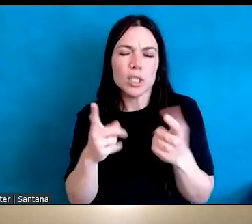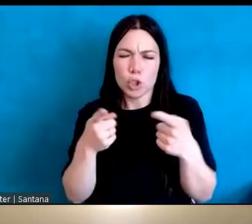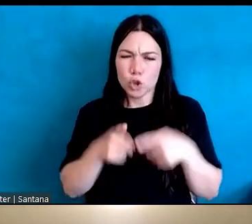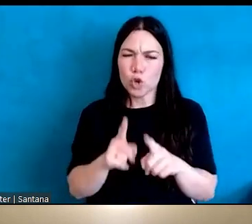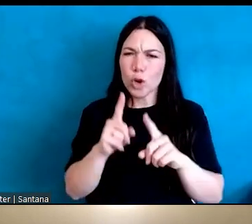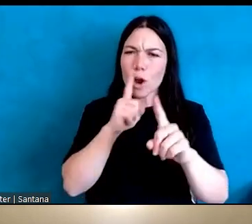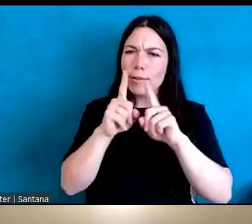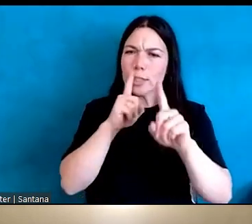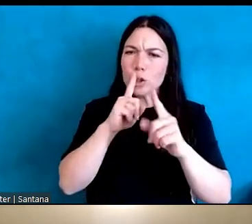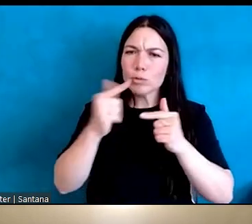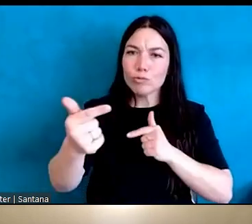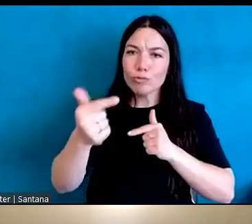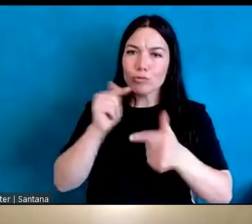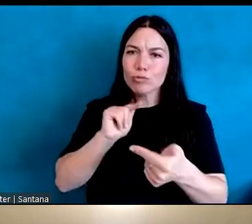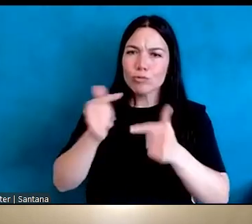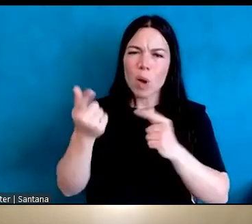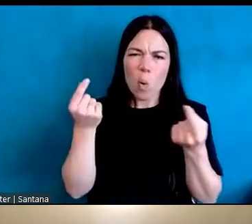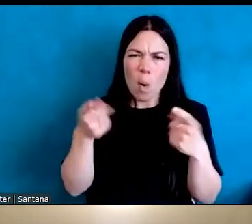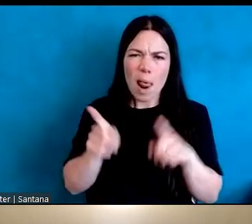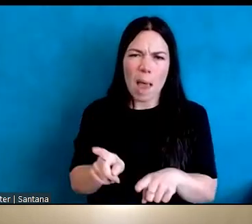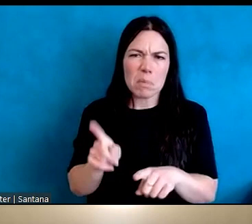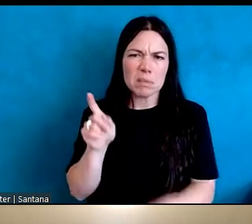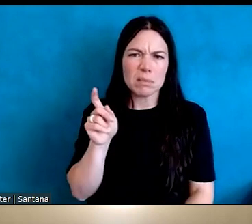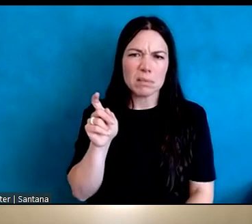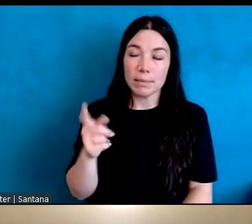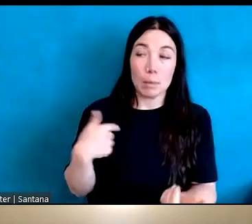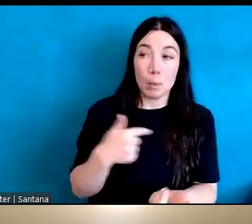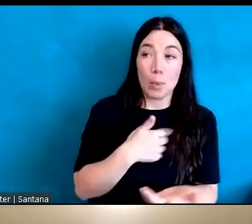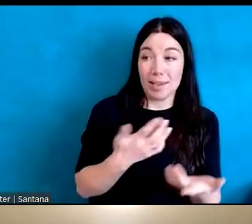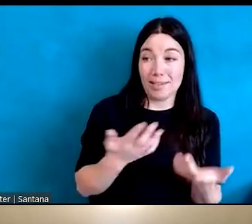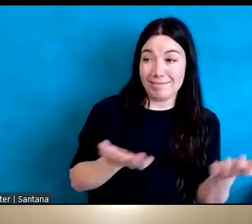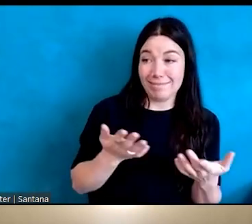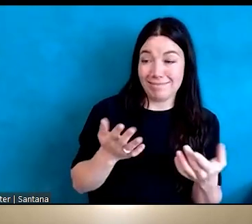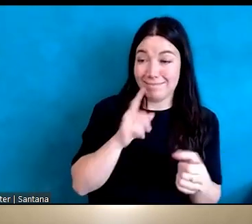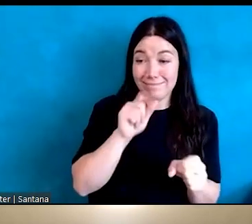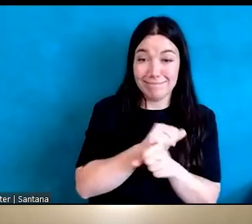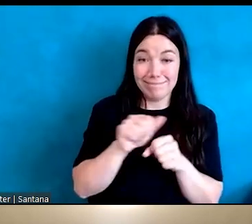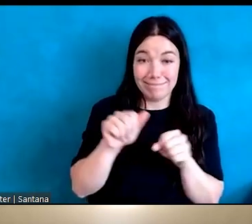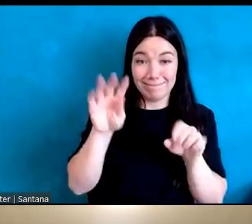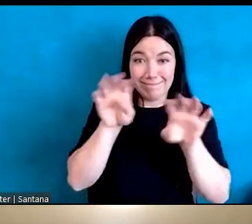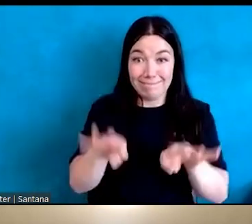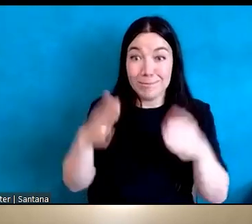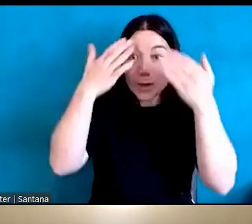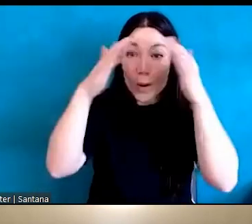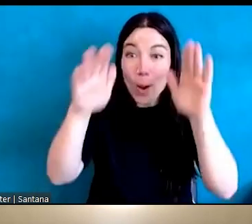I think we don't really fully know this, but it's a great topic for anyone out there who's looking for a dissertation topic.